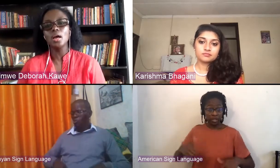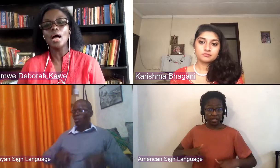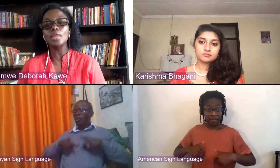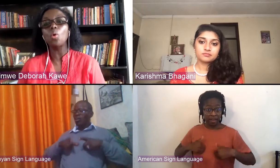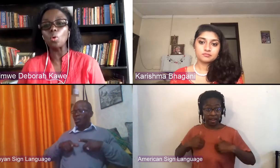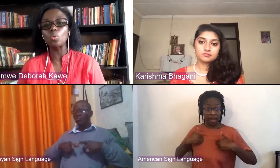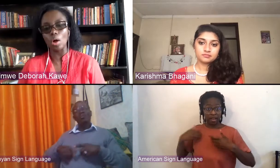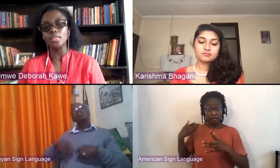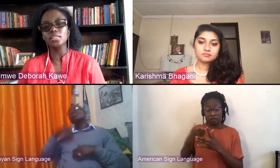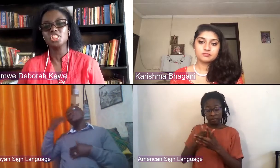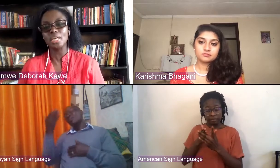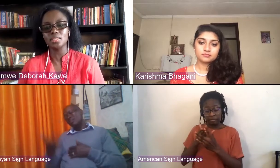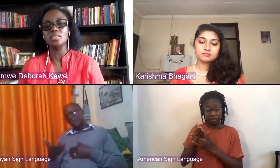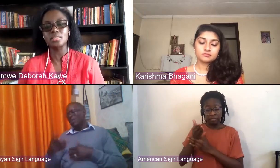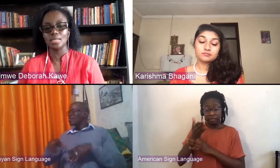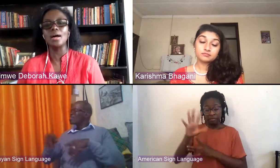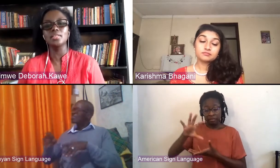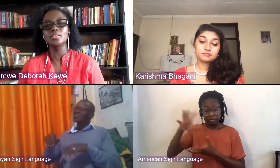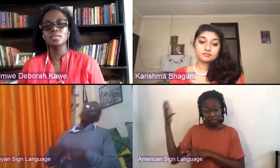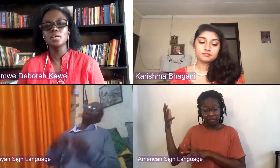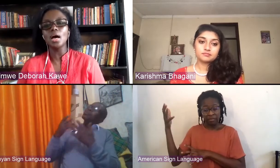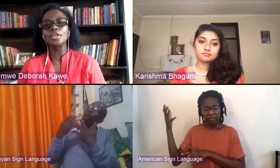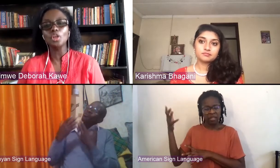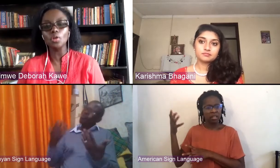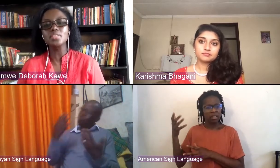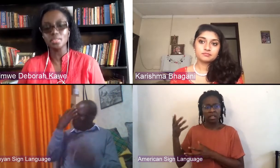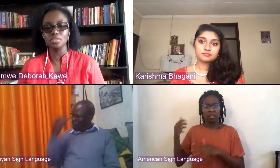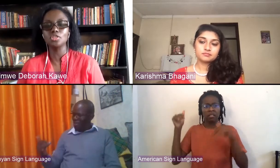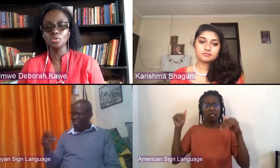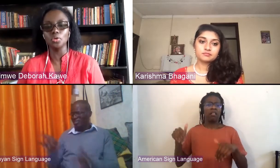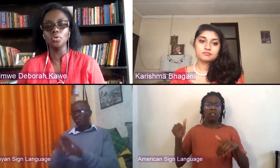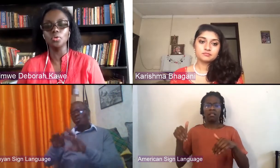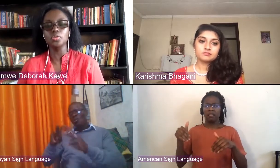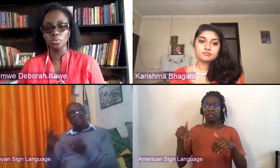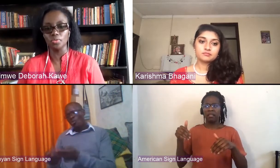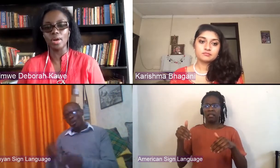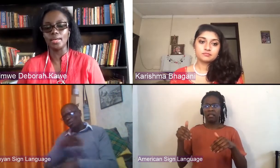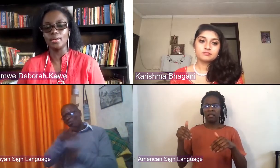And the whole world shuts its eyes and closes its doors on Rwanda.